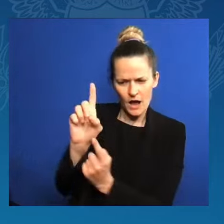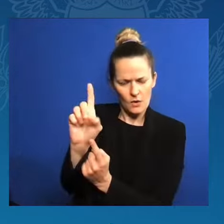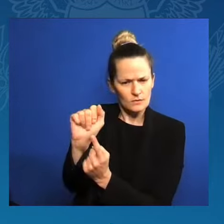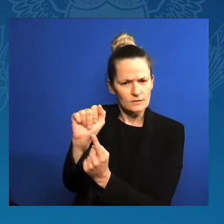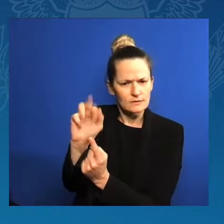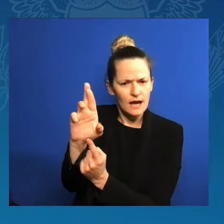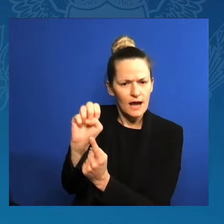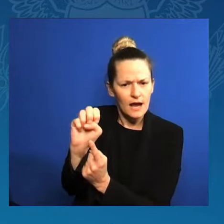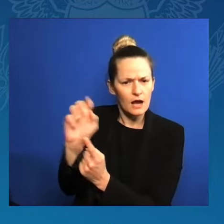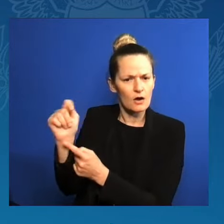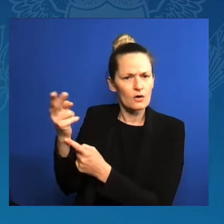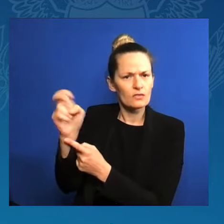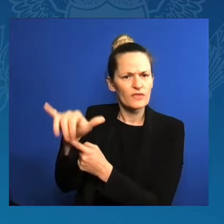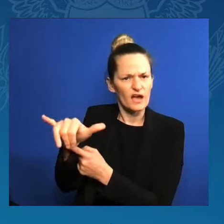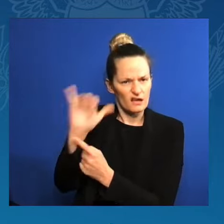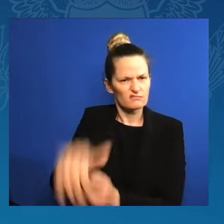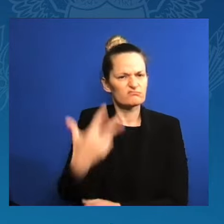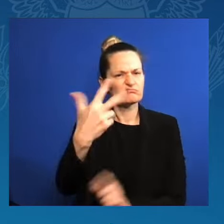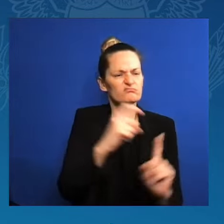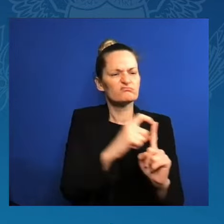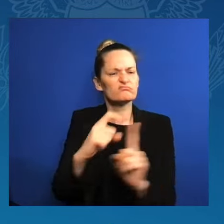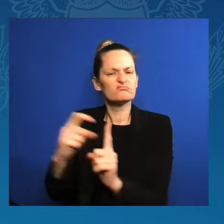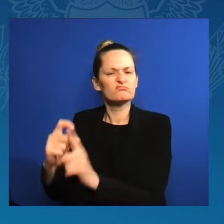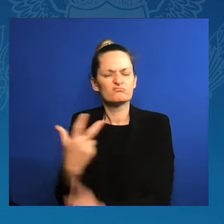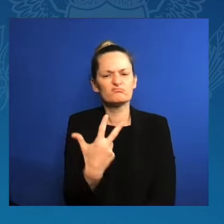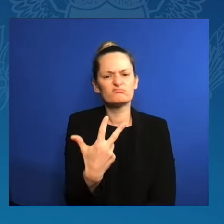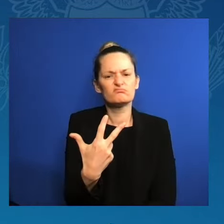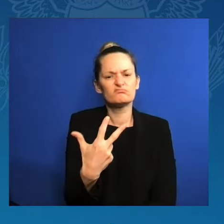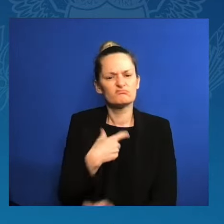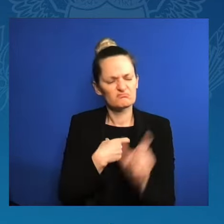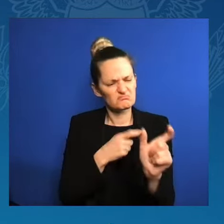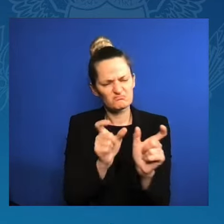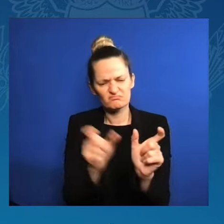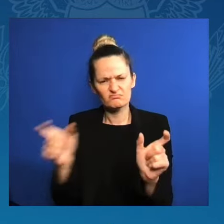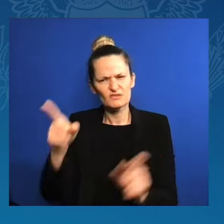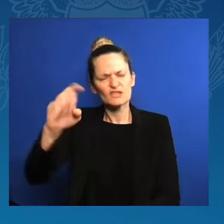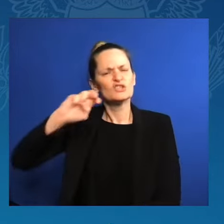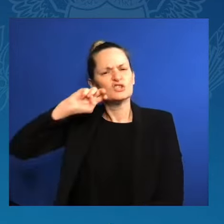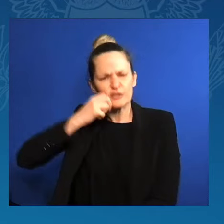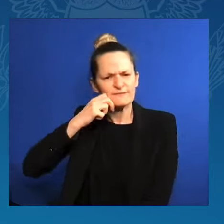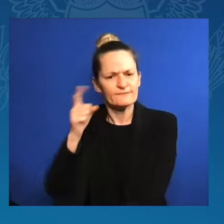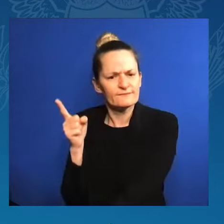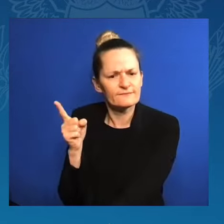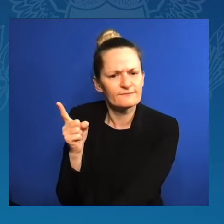"How dare they."